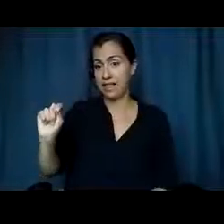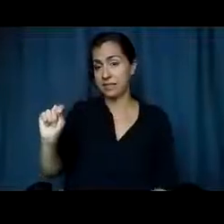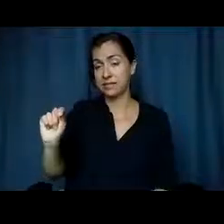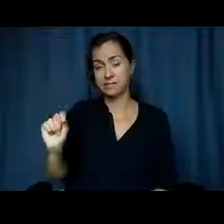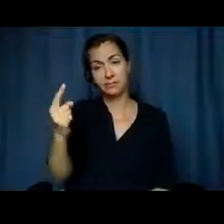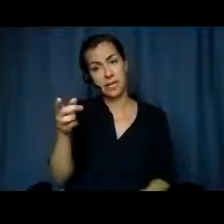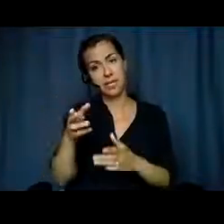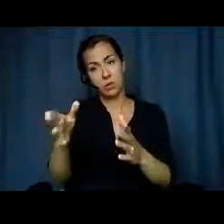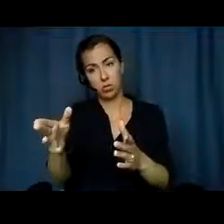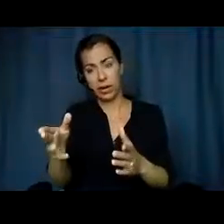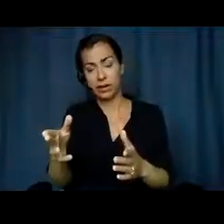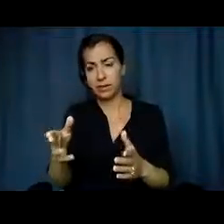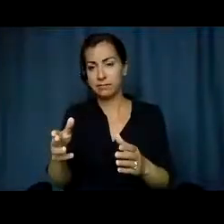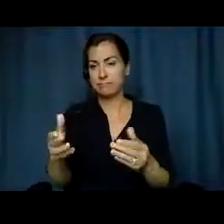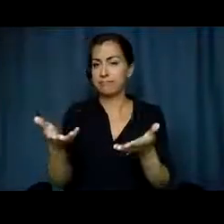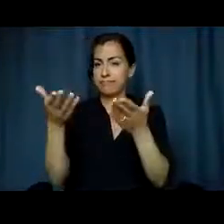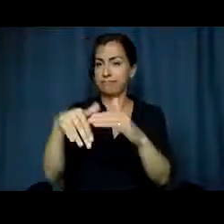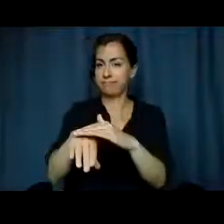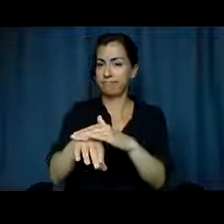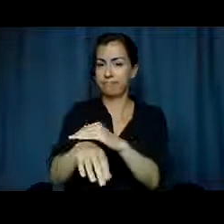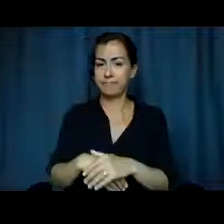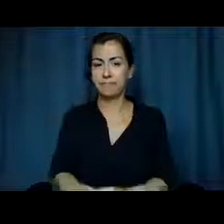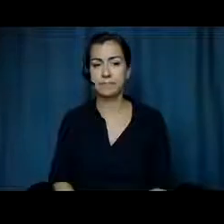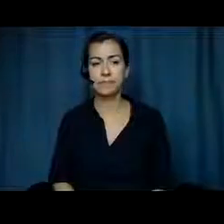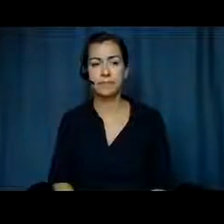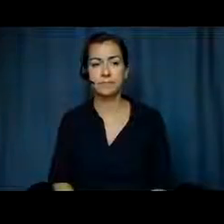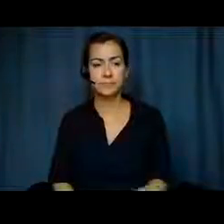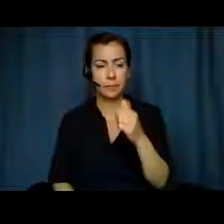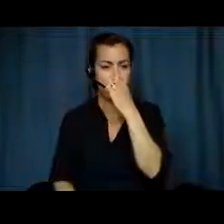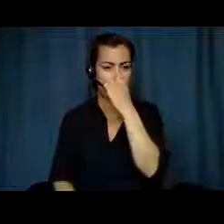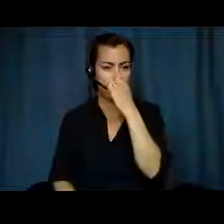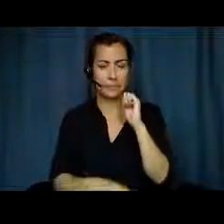felony conviction. People who are not serving on a conviction,